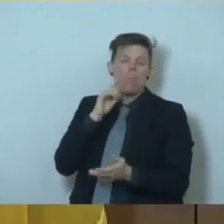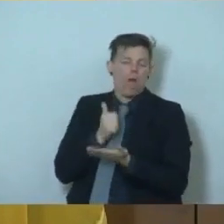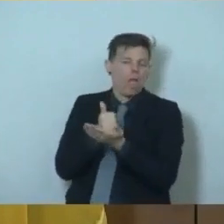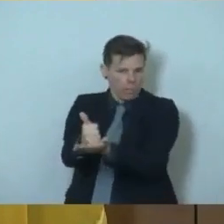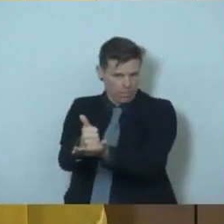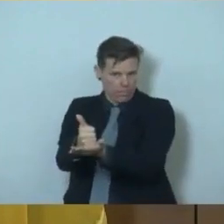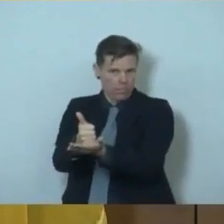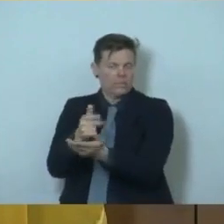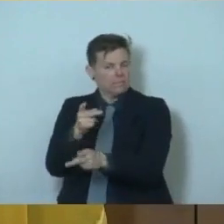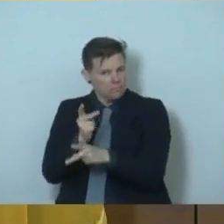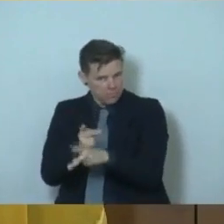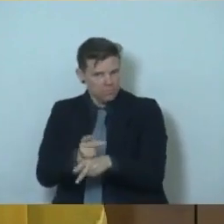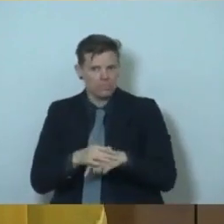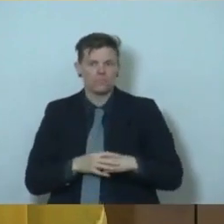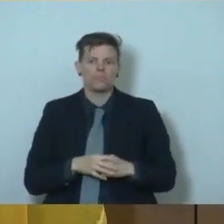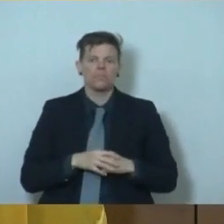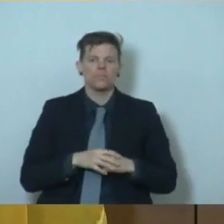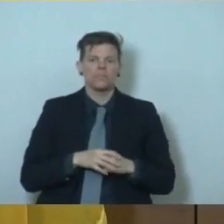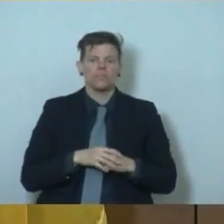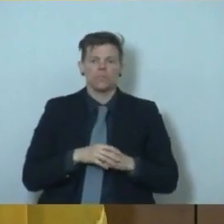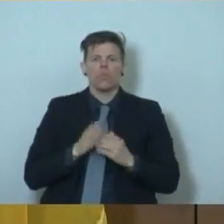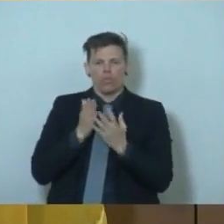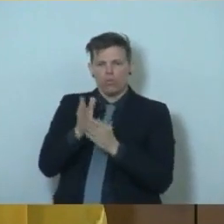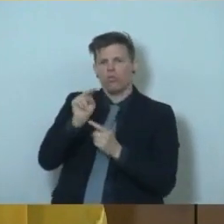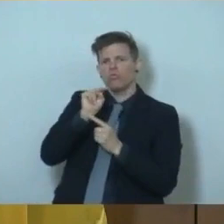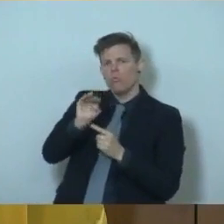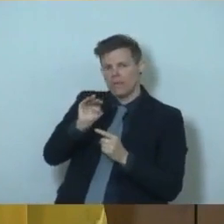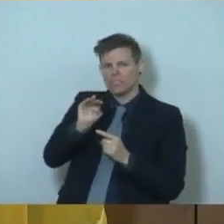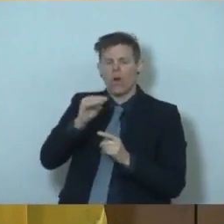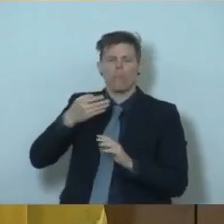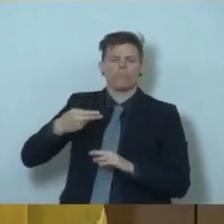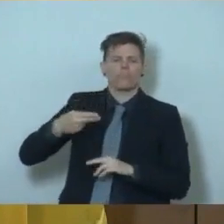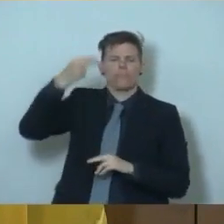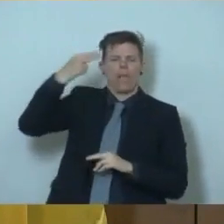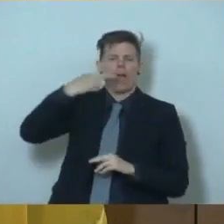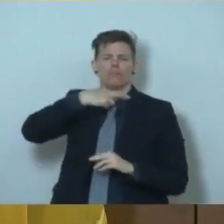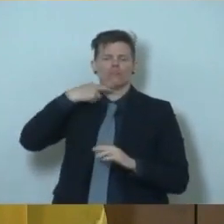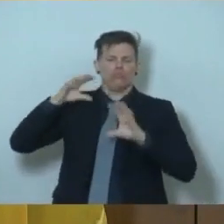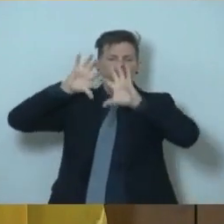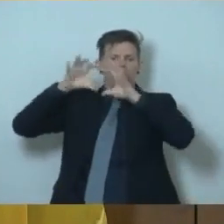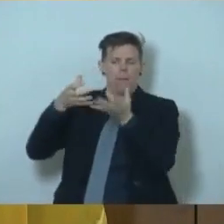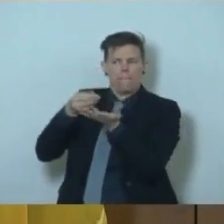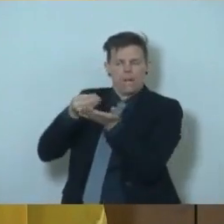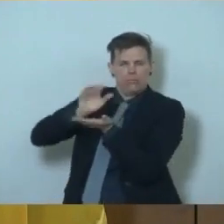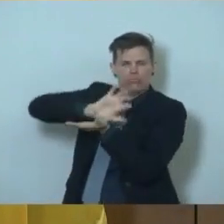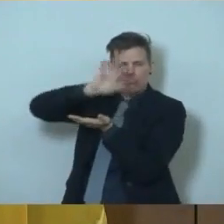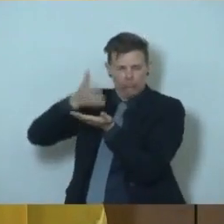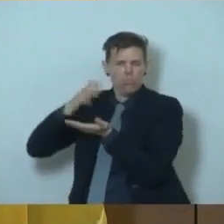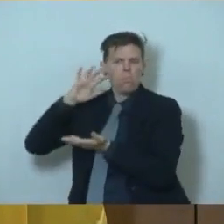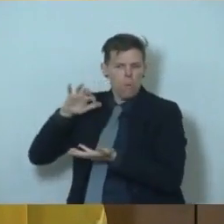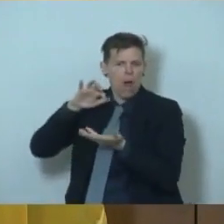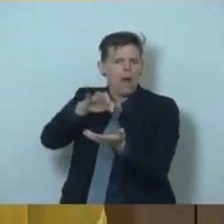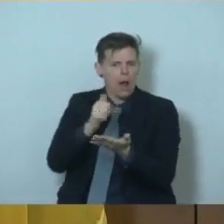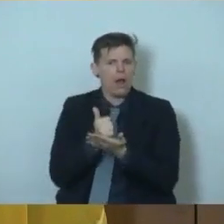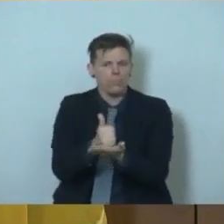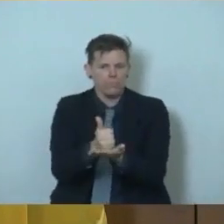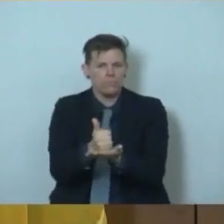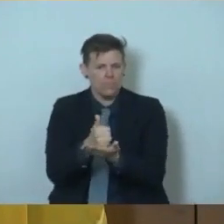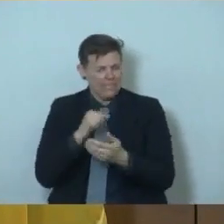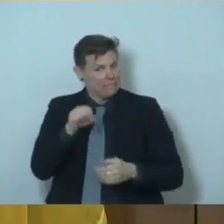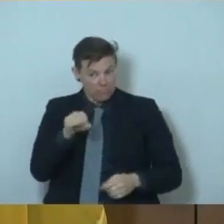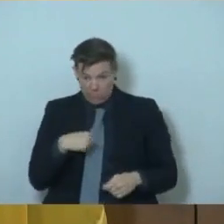WOULD BE COVERED AND TREATMENT AND WE WANTED TO MAKE SURE THAT THAT WAS DONE THROUGH THE NU MEXICO HIGH RISK POOL.